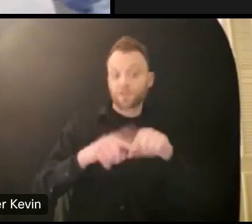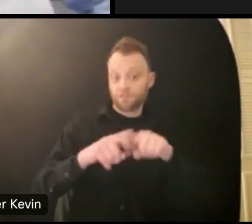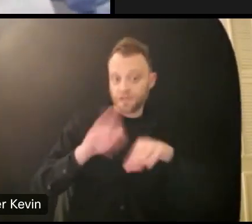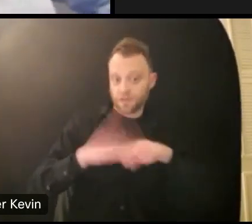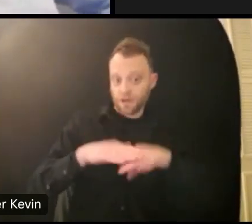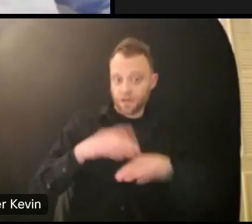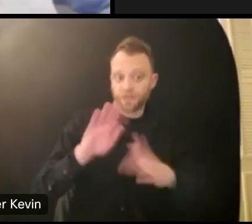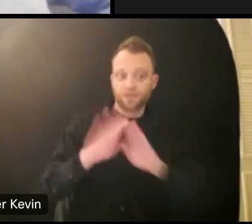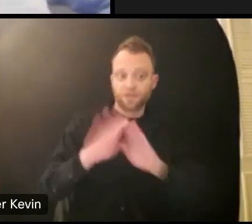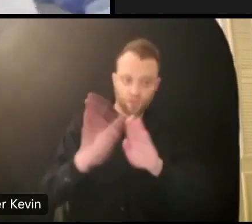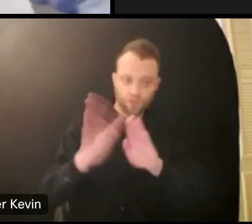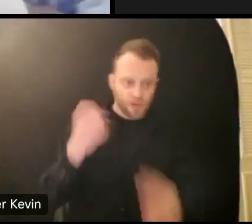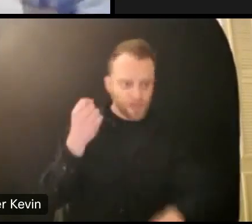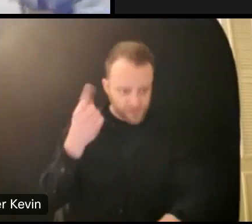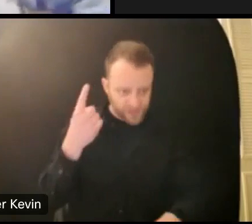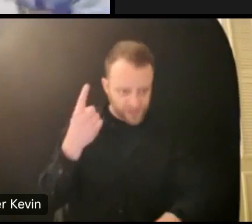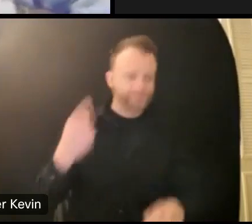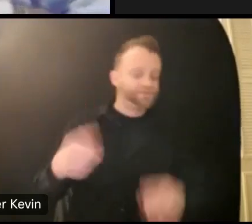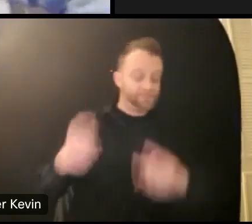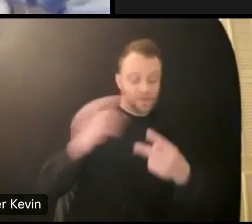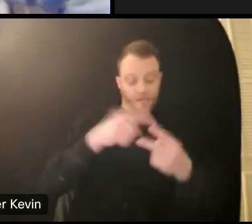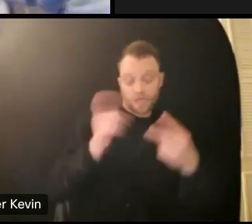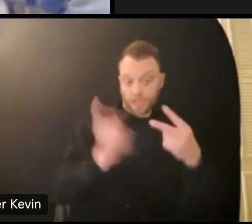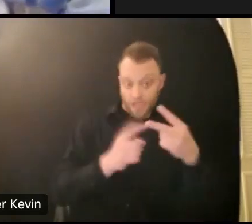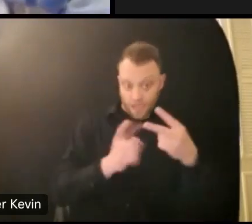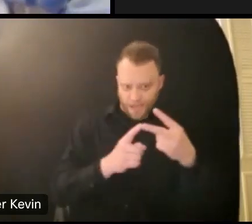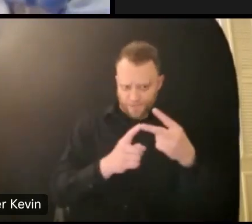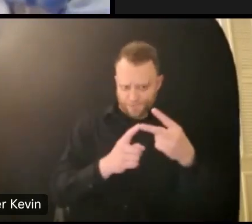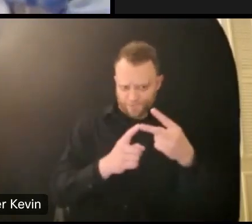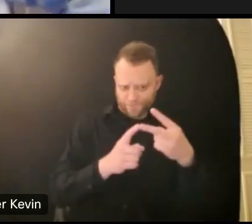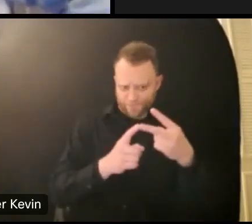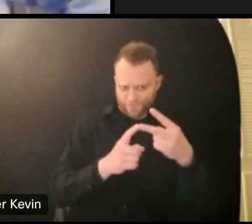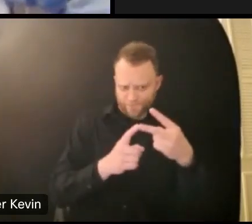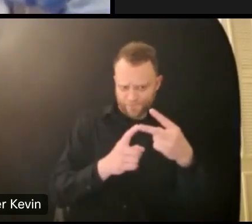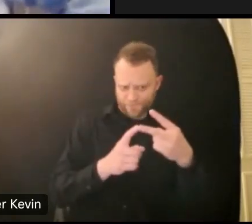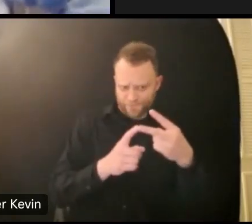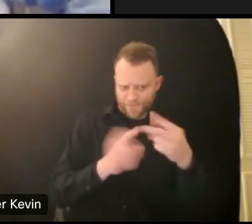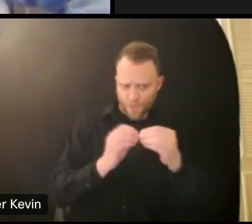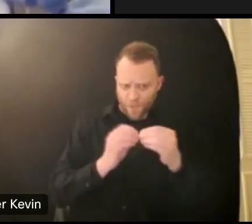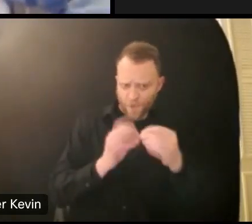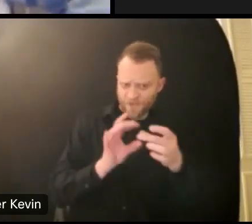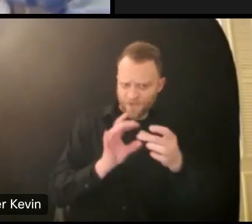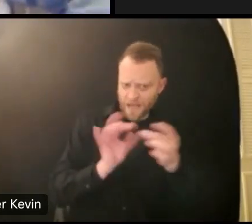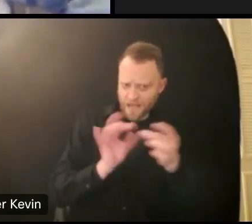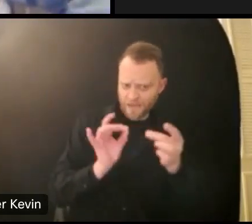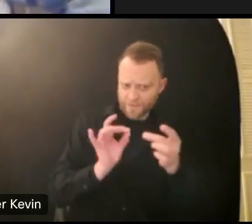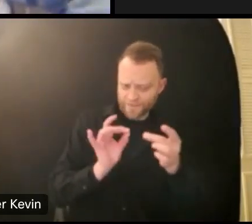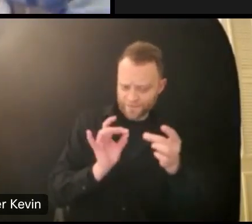comment I had was just regarding, well it was regarding FOIA requests, but it was more broadly